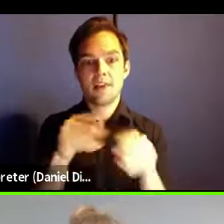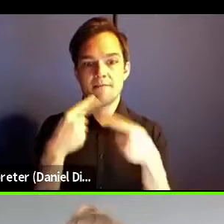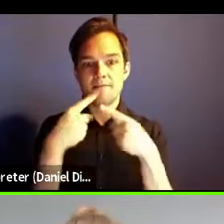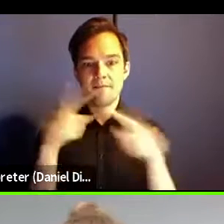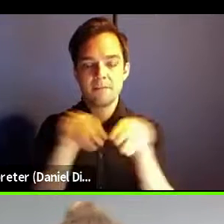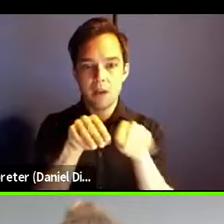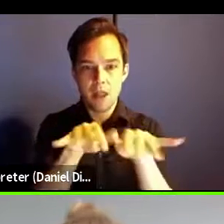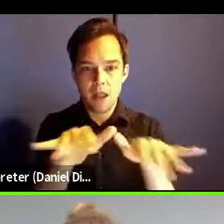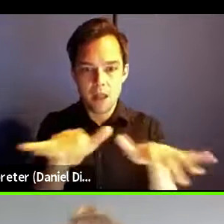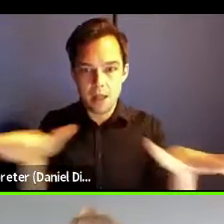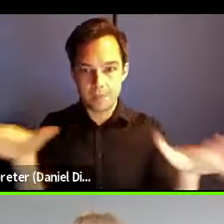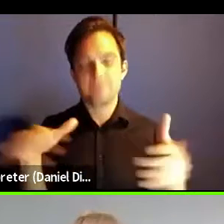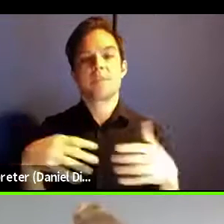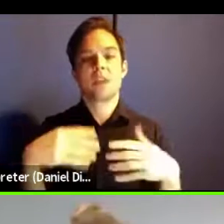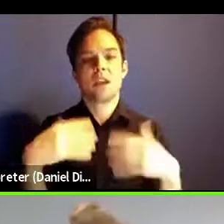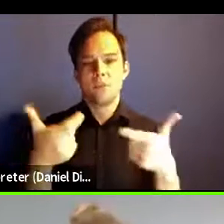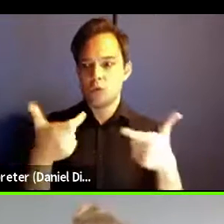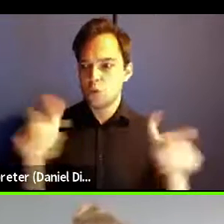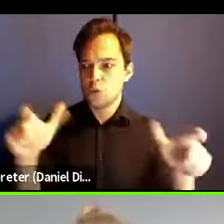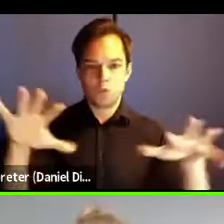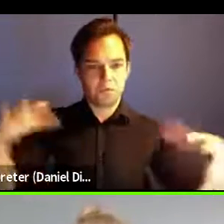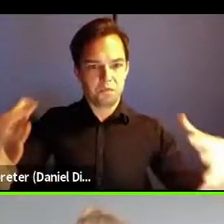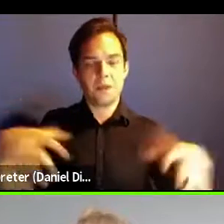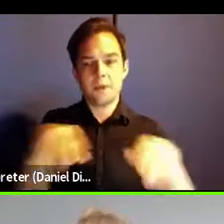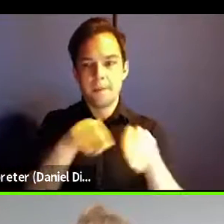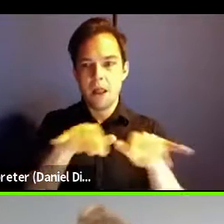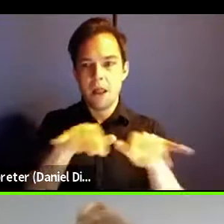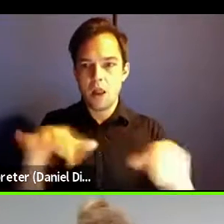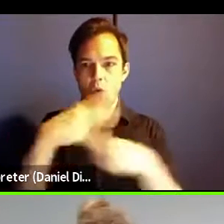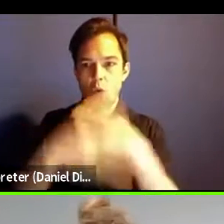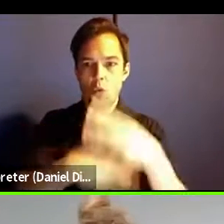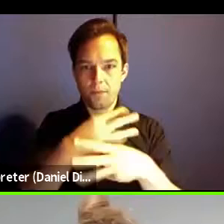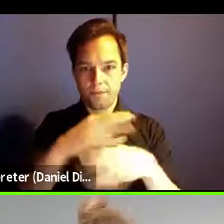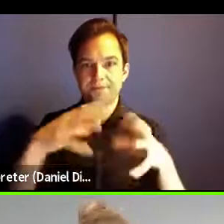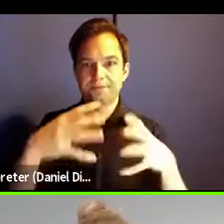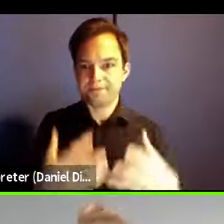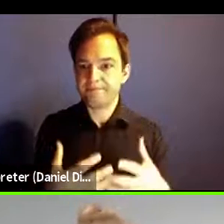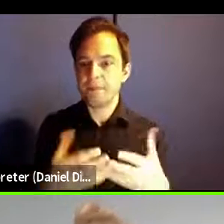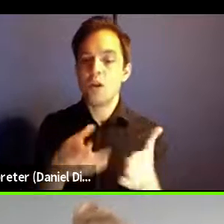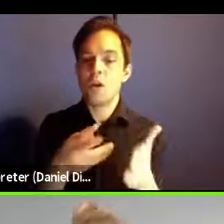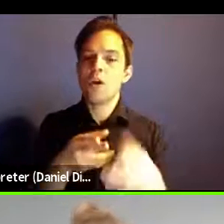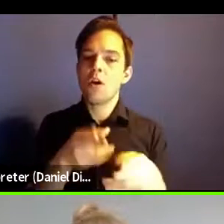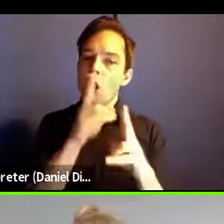what could we do? Accountability and honorable intention and commitment, what could we do?